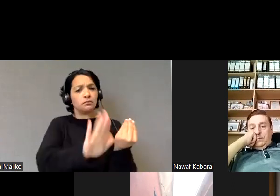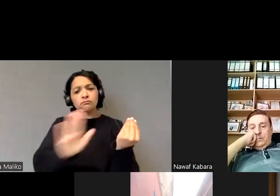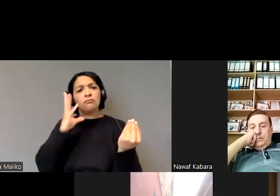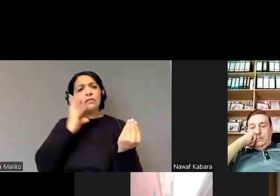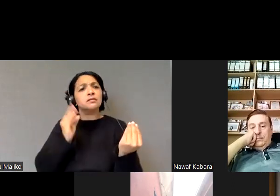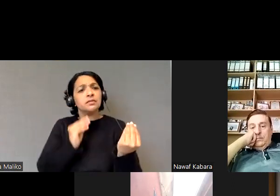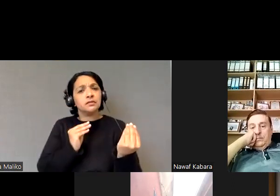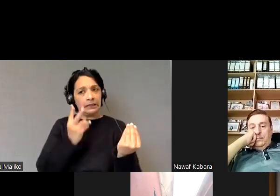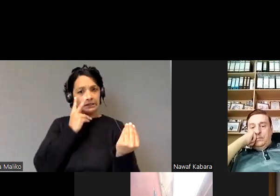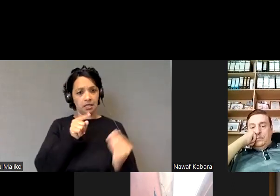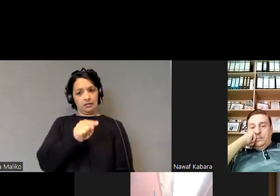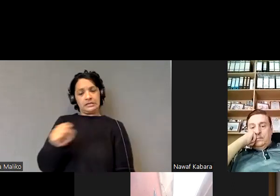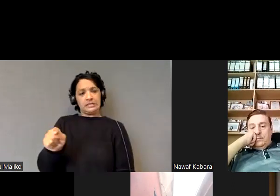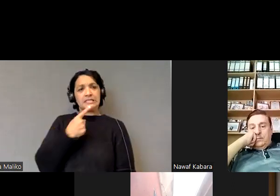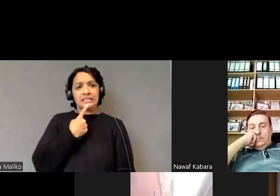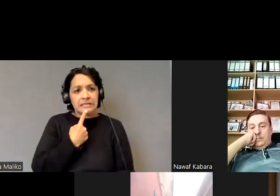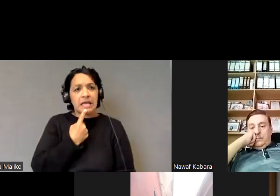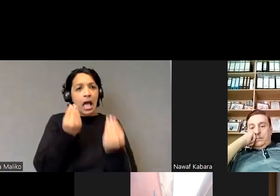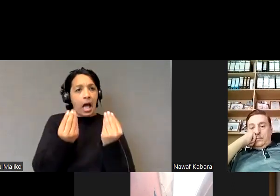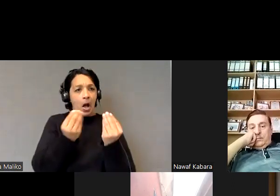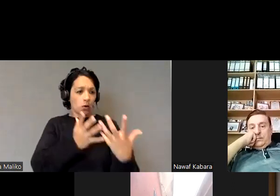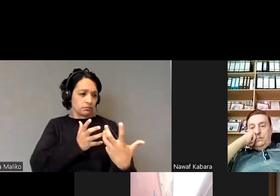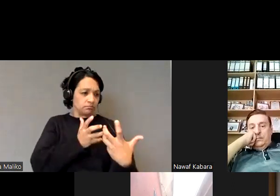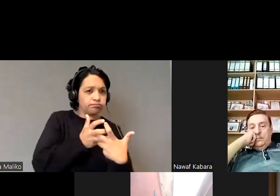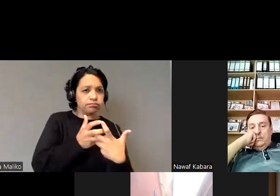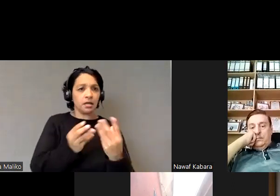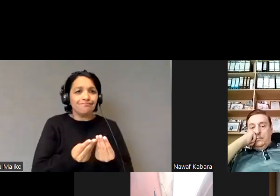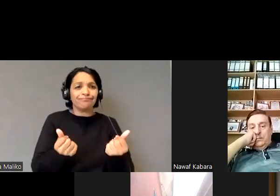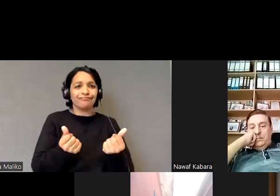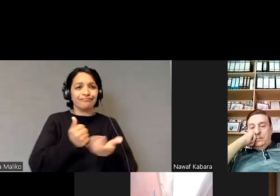gaps that colleagues areraising, and break the cycle of exclusion.